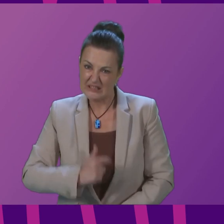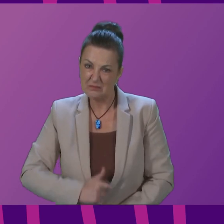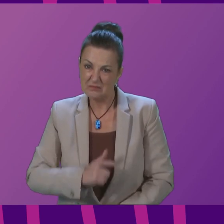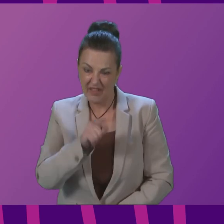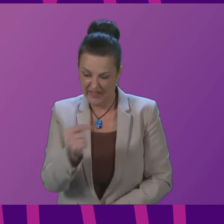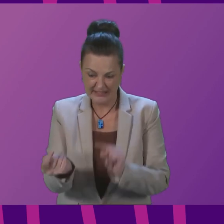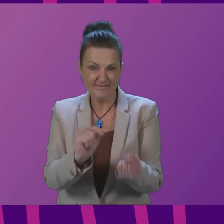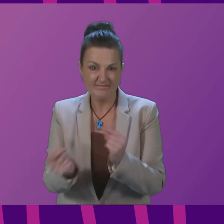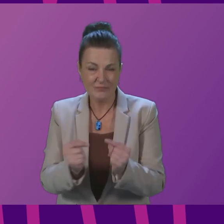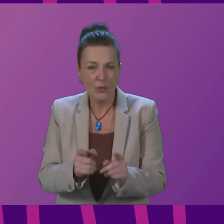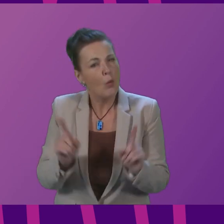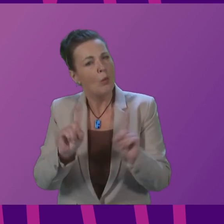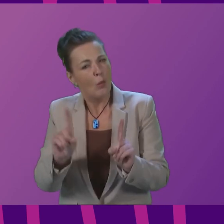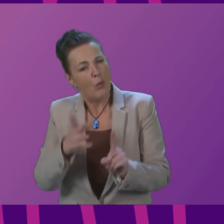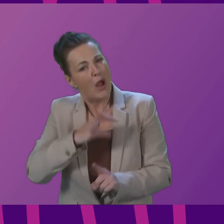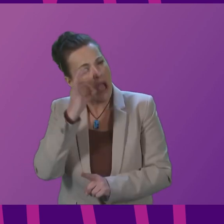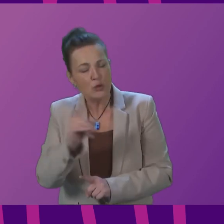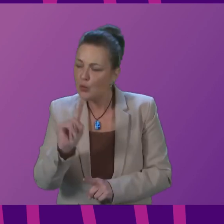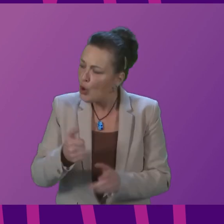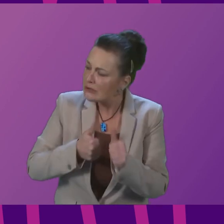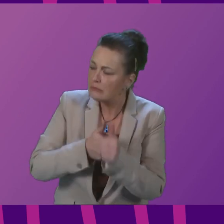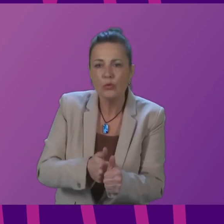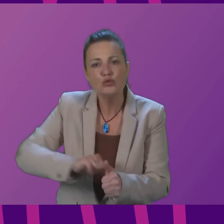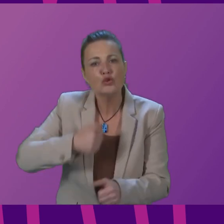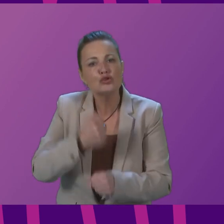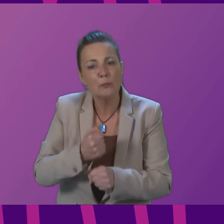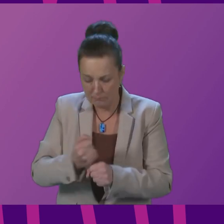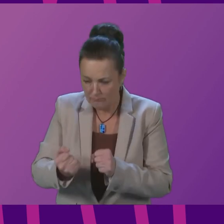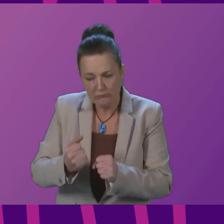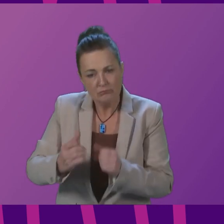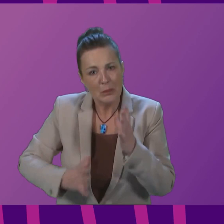What support is the Scottish Government prepared to offer students who have been left hanging